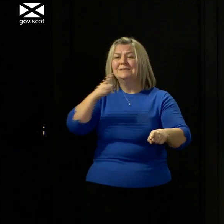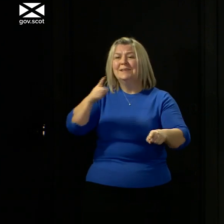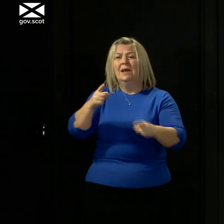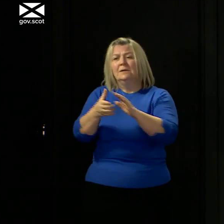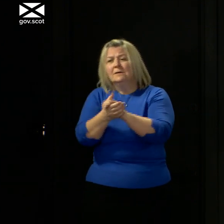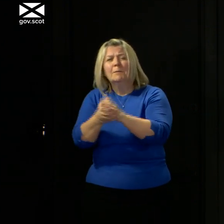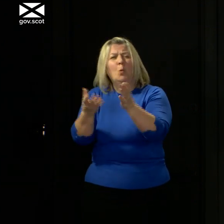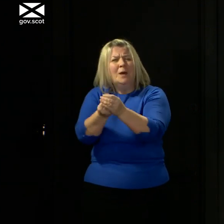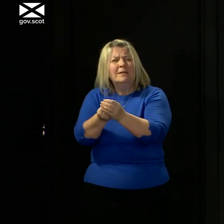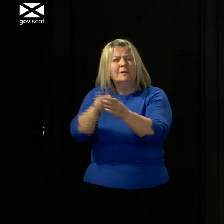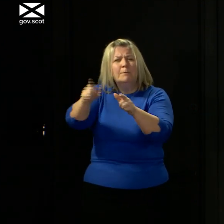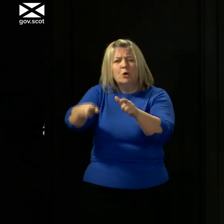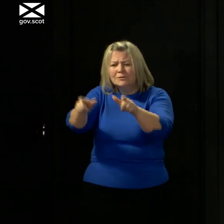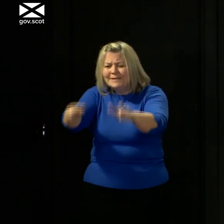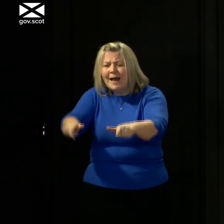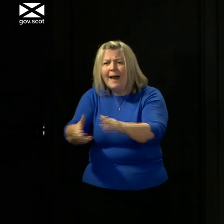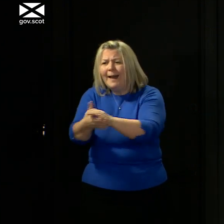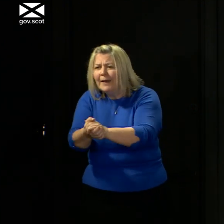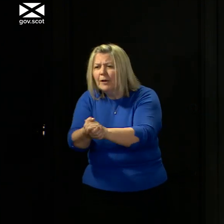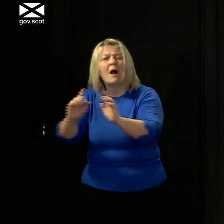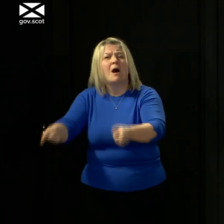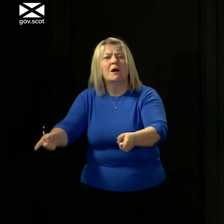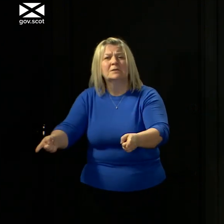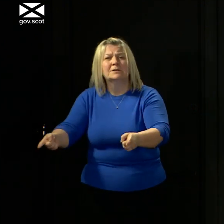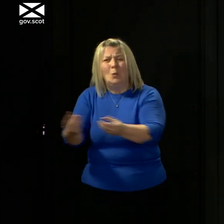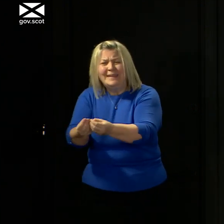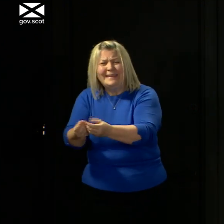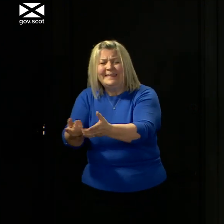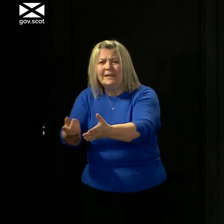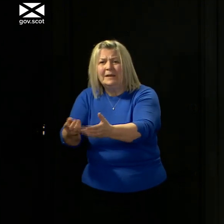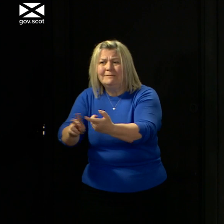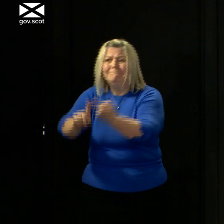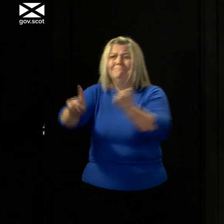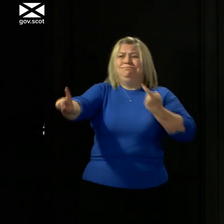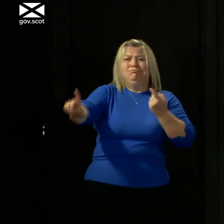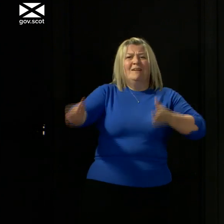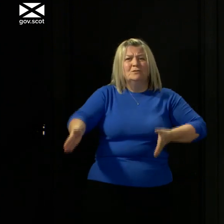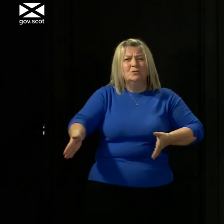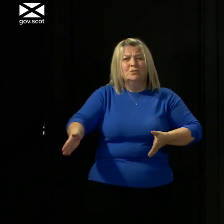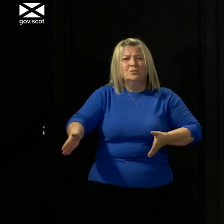that we normally do so this is very much in the upper most regions of our mind as